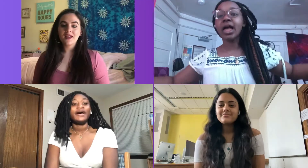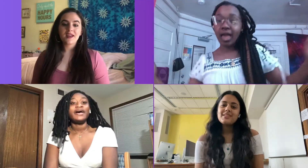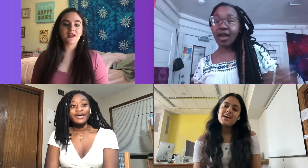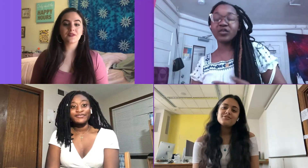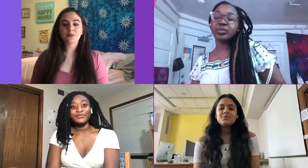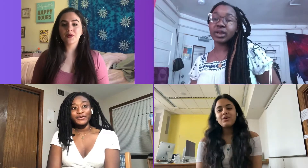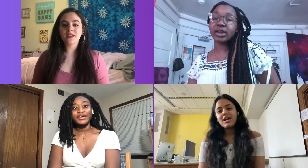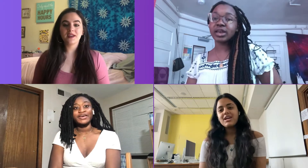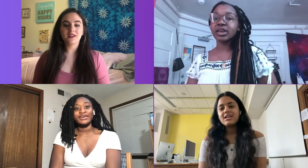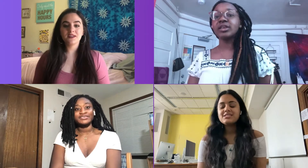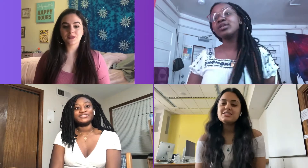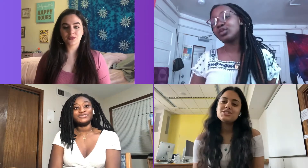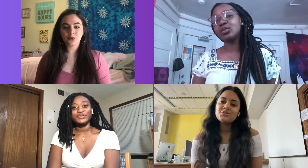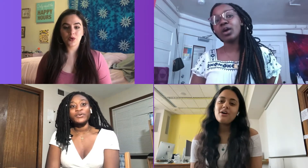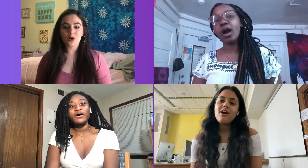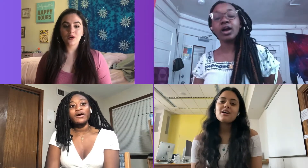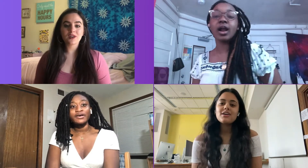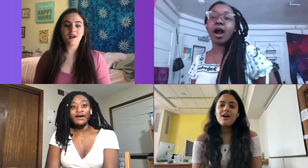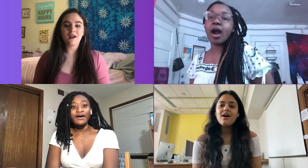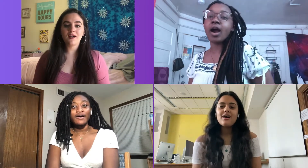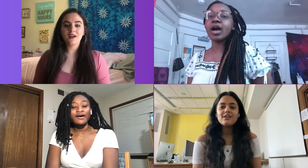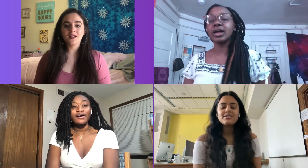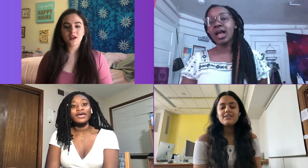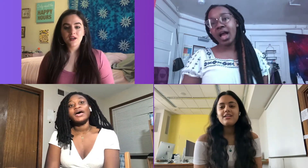Every praise is to our God